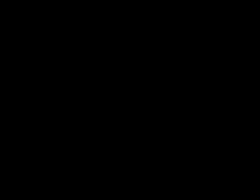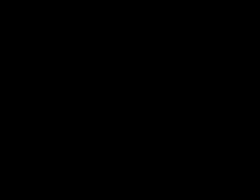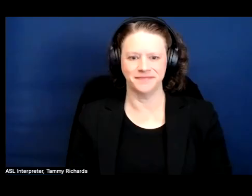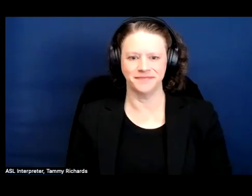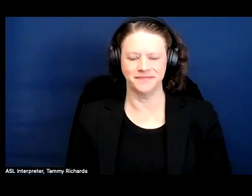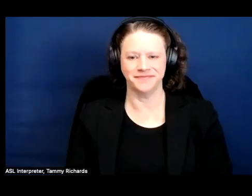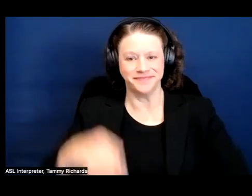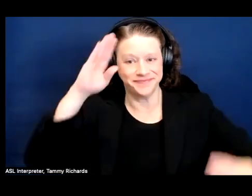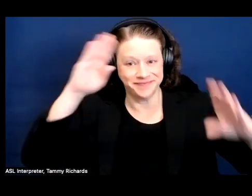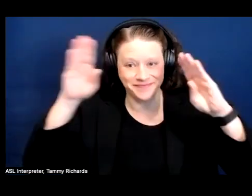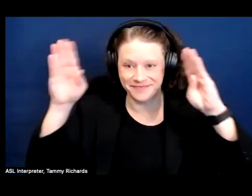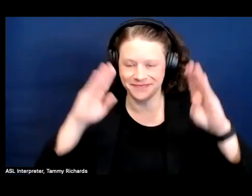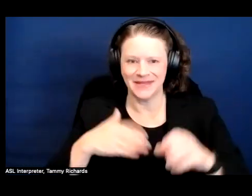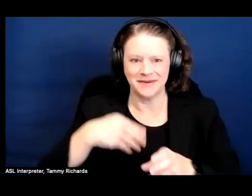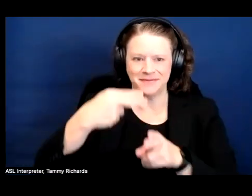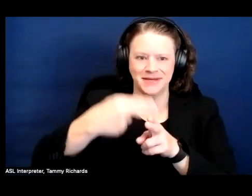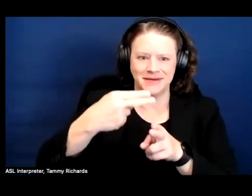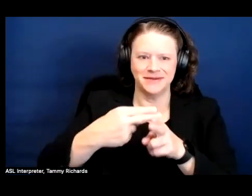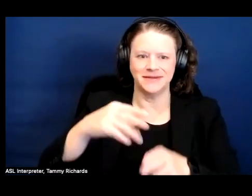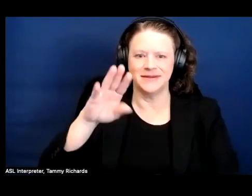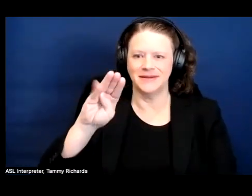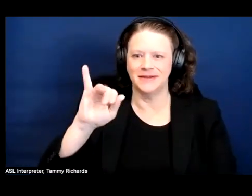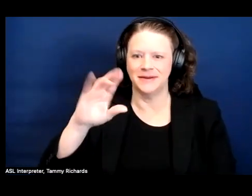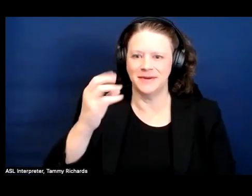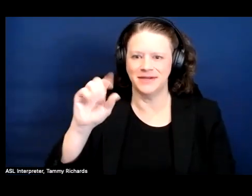[Michelle] My name's Michelle Uzeta. I am senior counsel